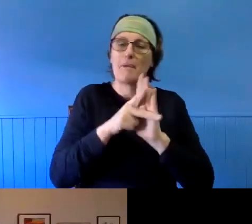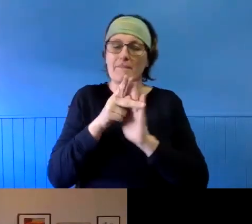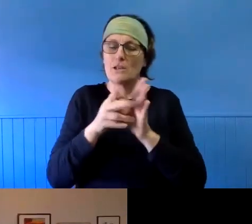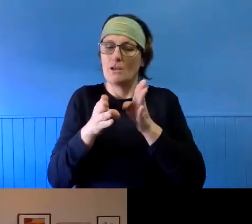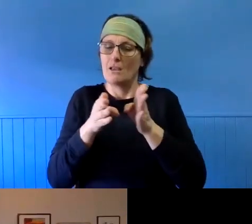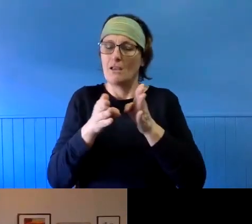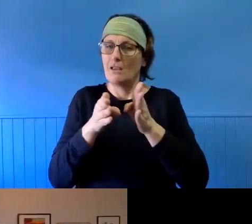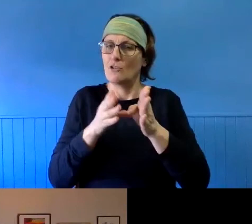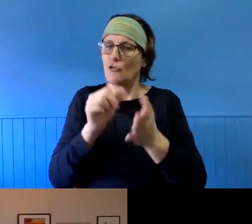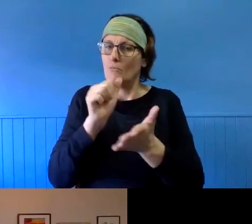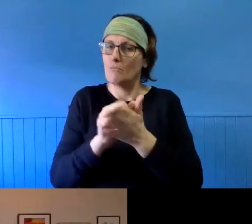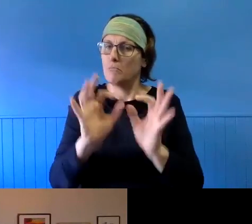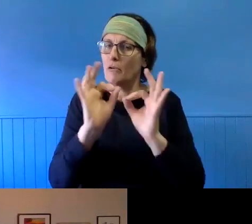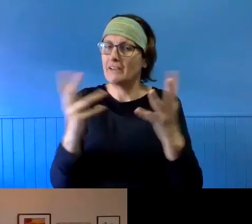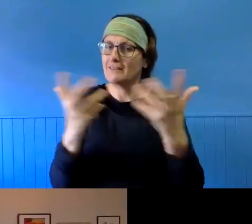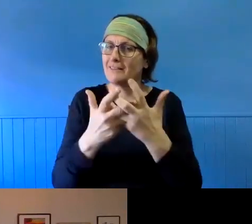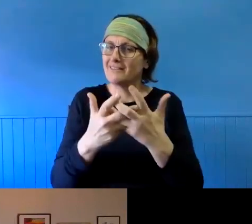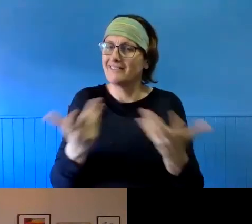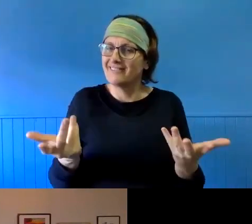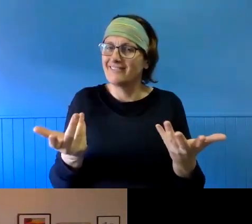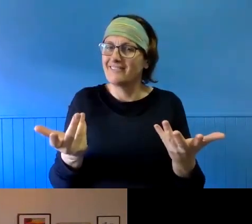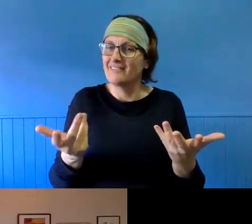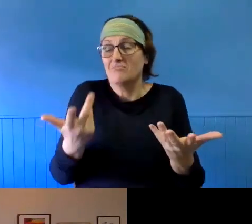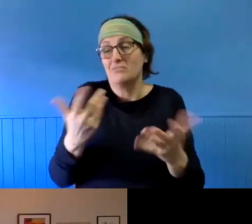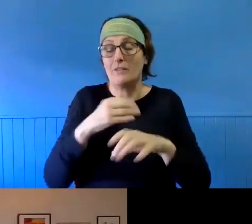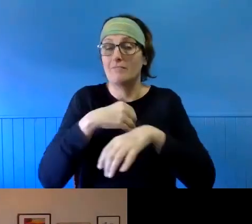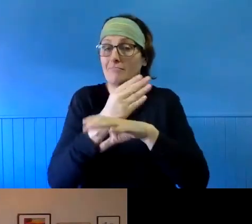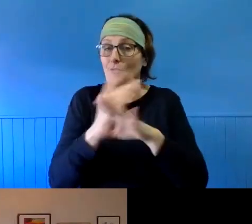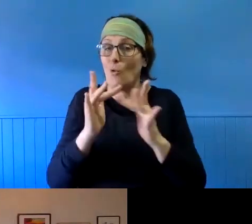So that's the gift of latency that we get with teaching online.